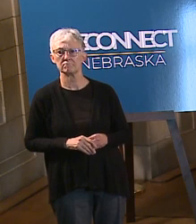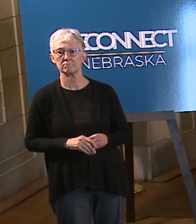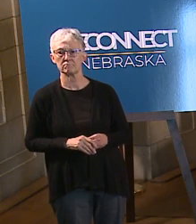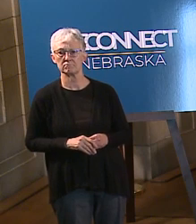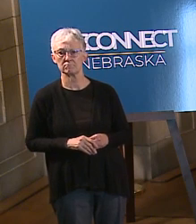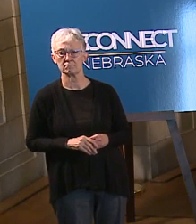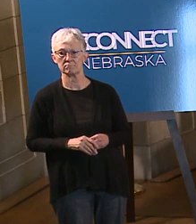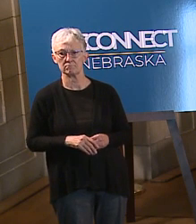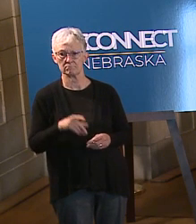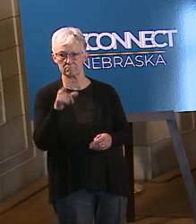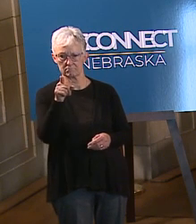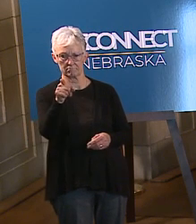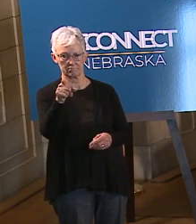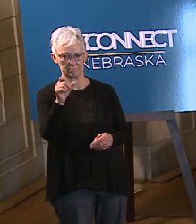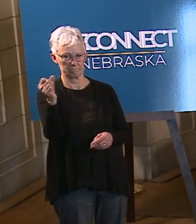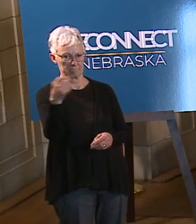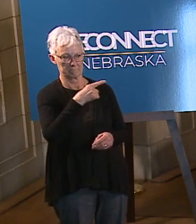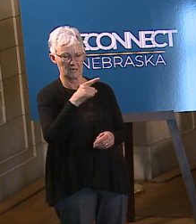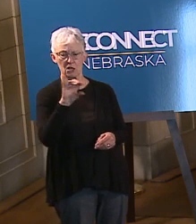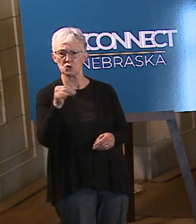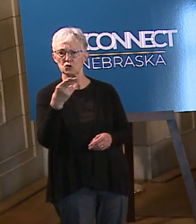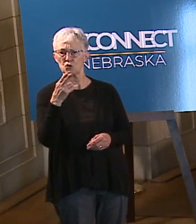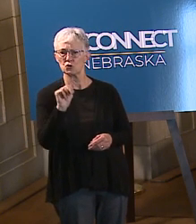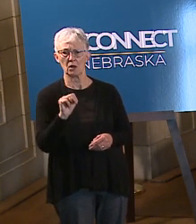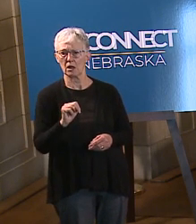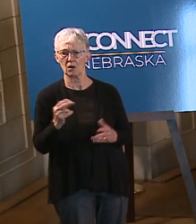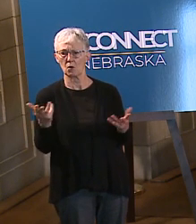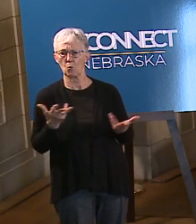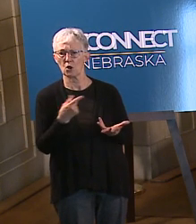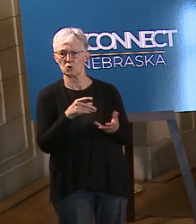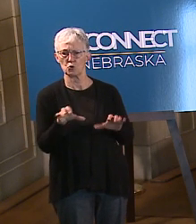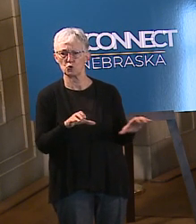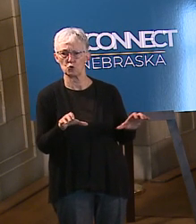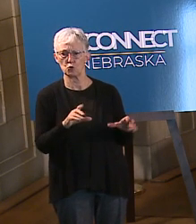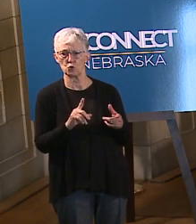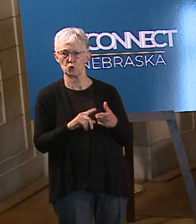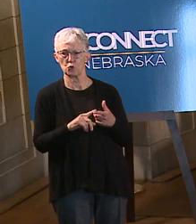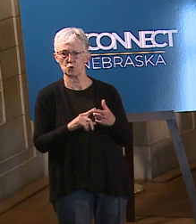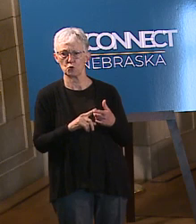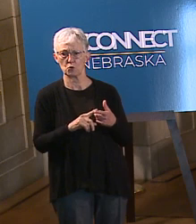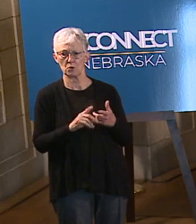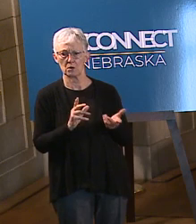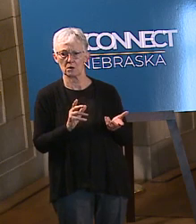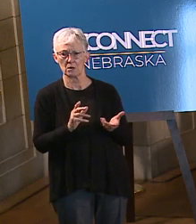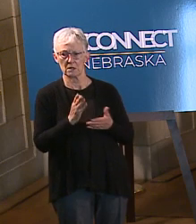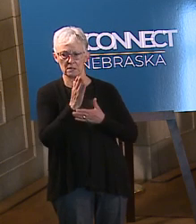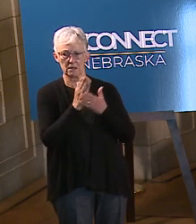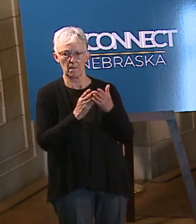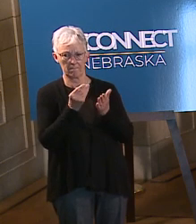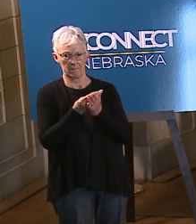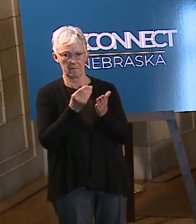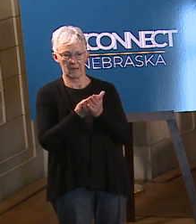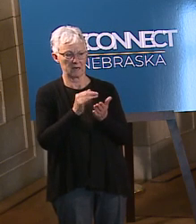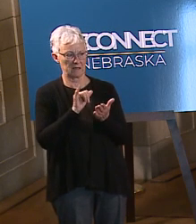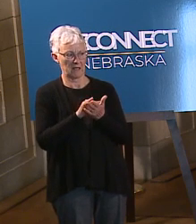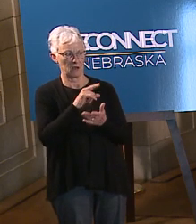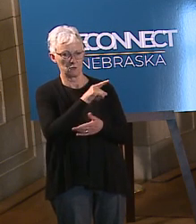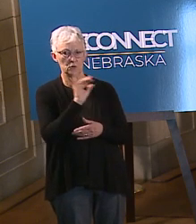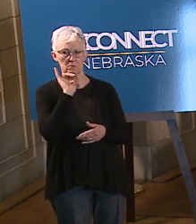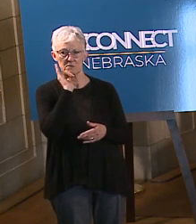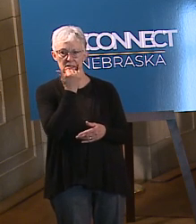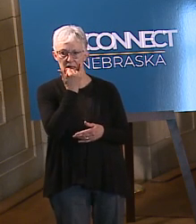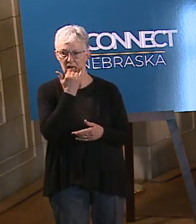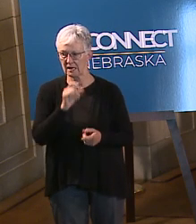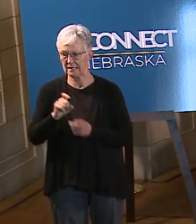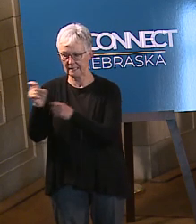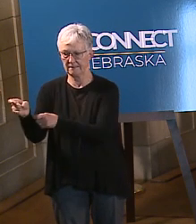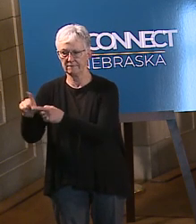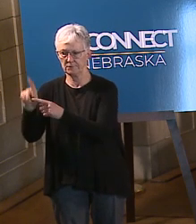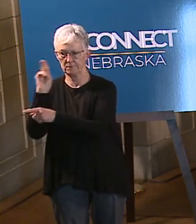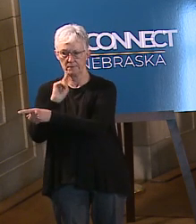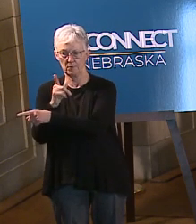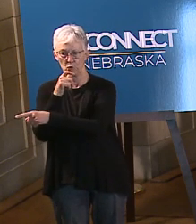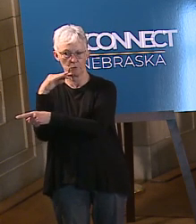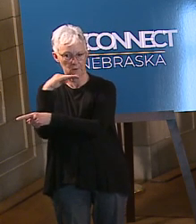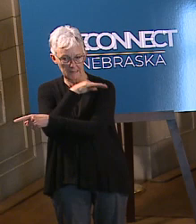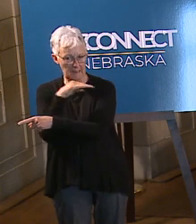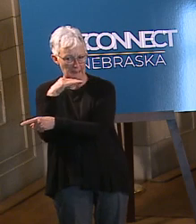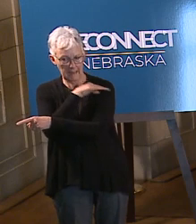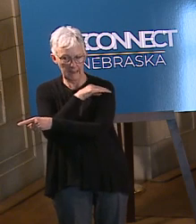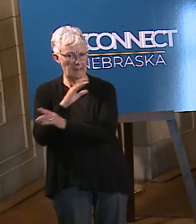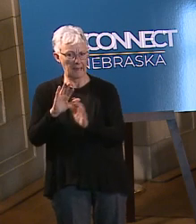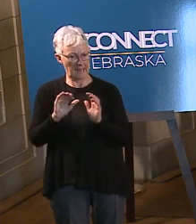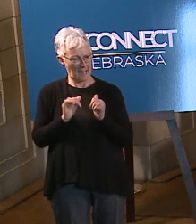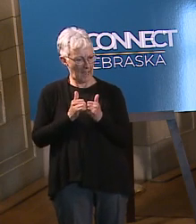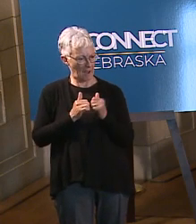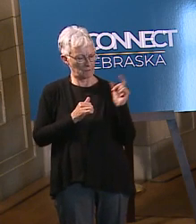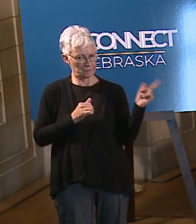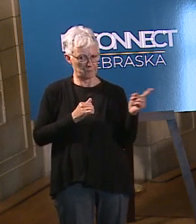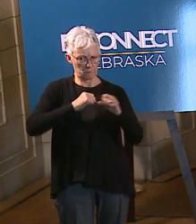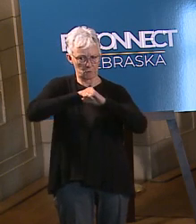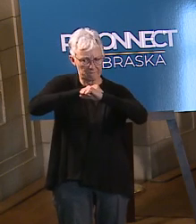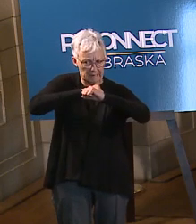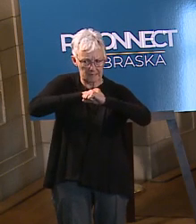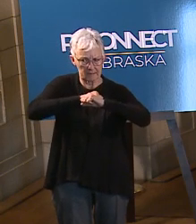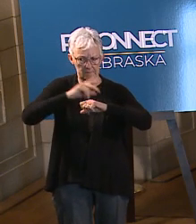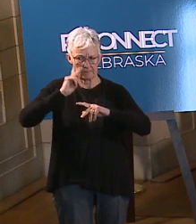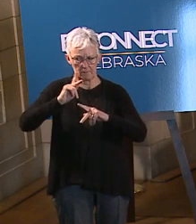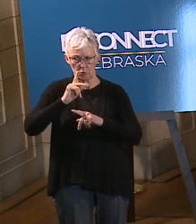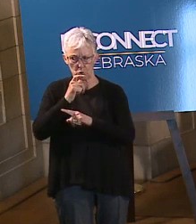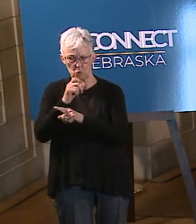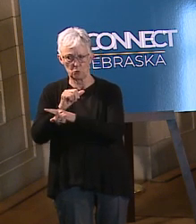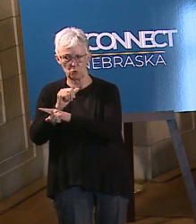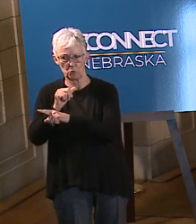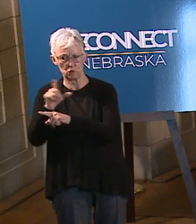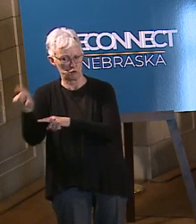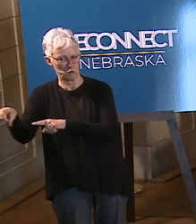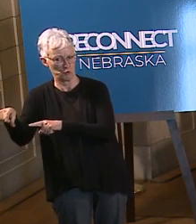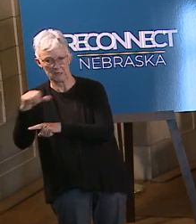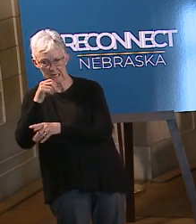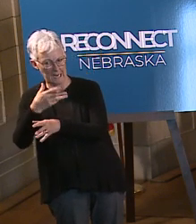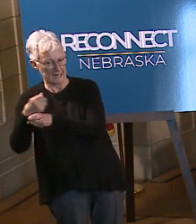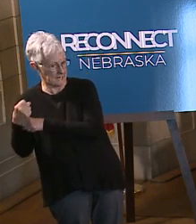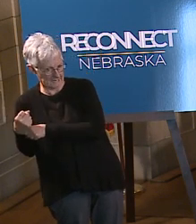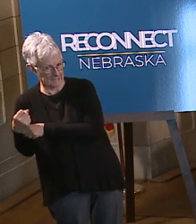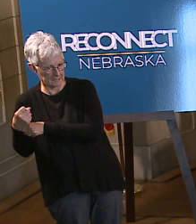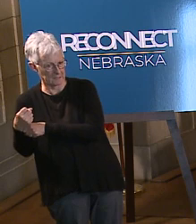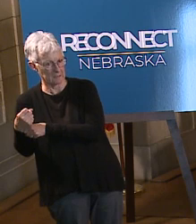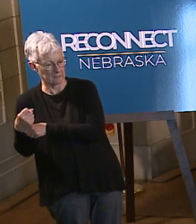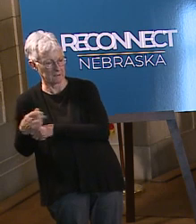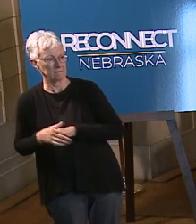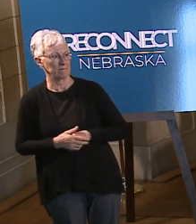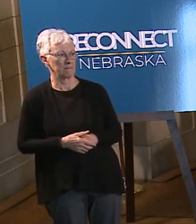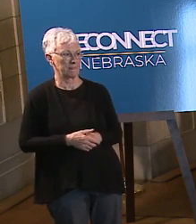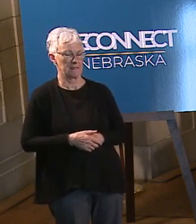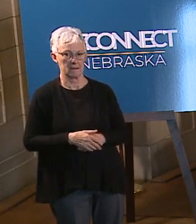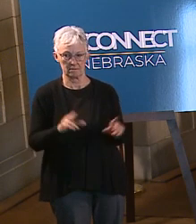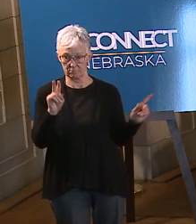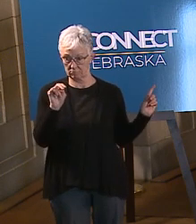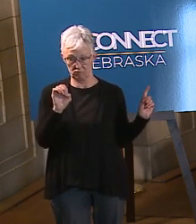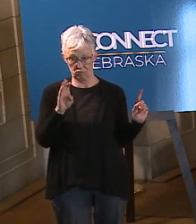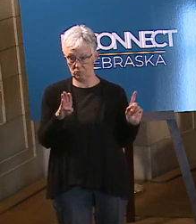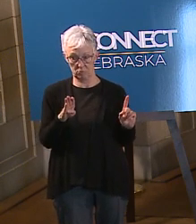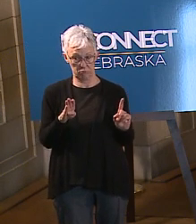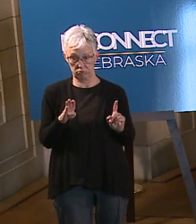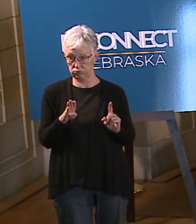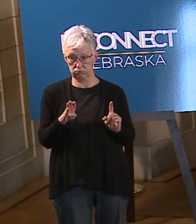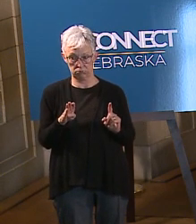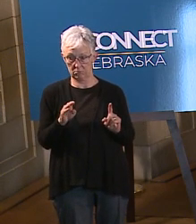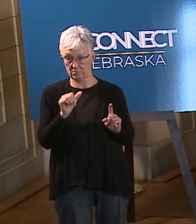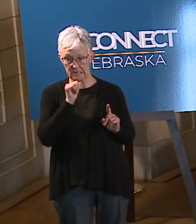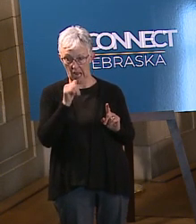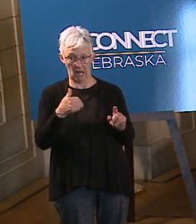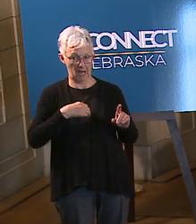WEEK, 15,837.